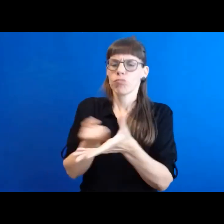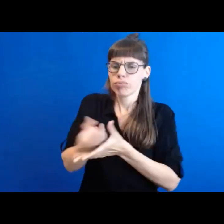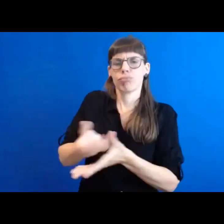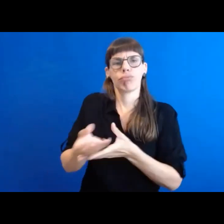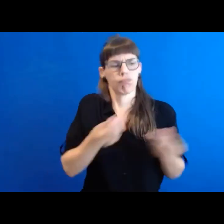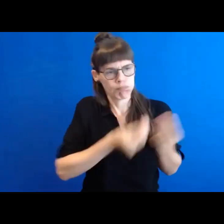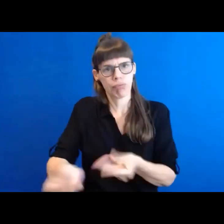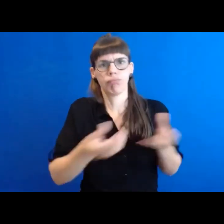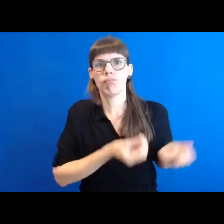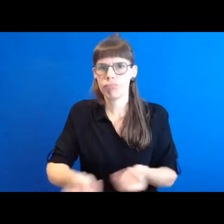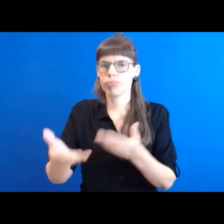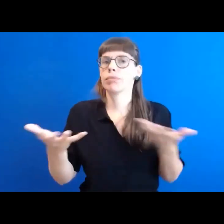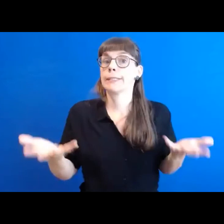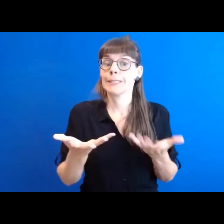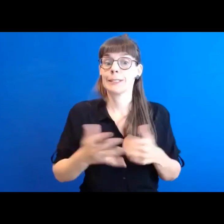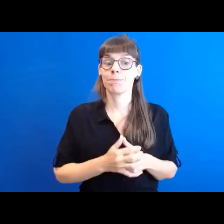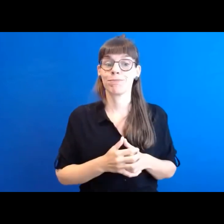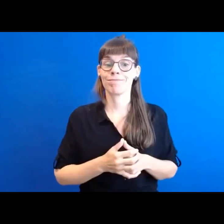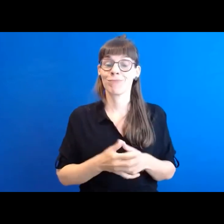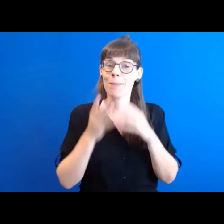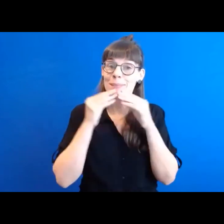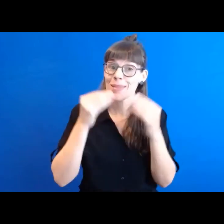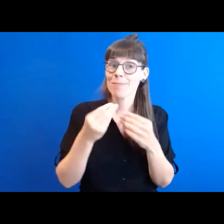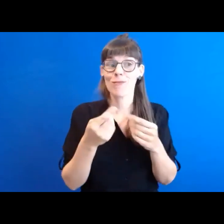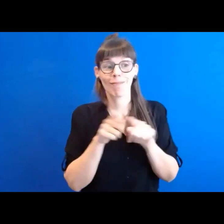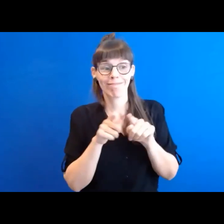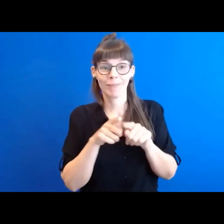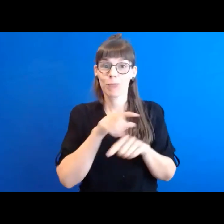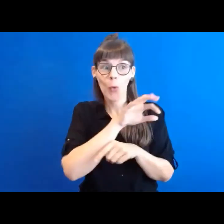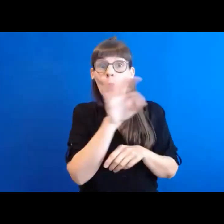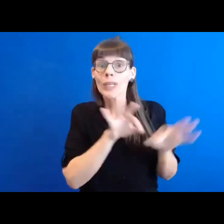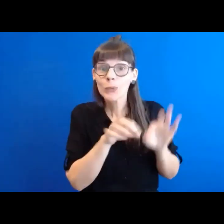gear so they can directly reach out to their members.